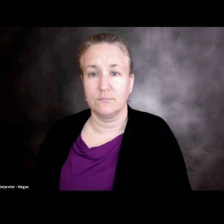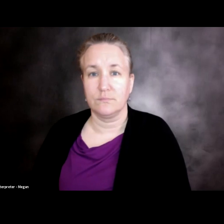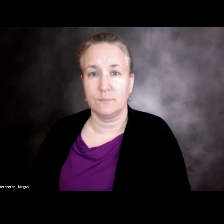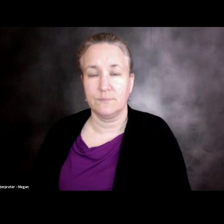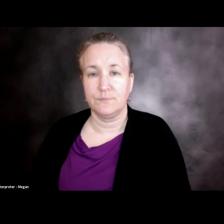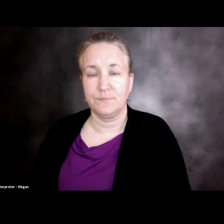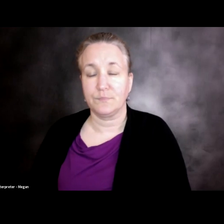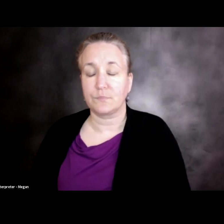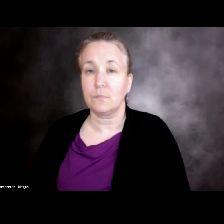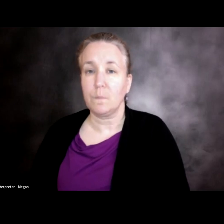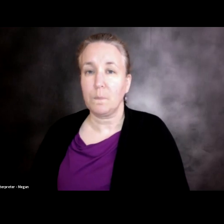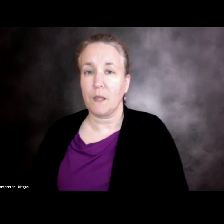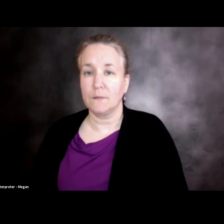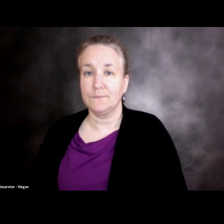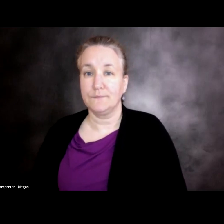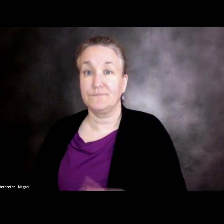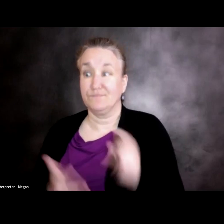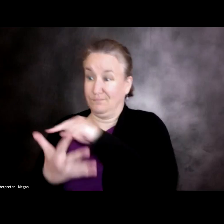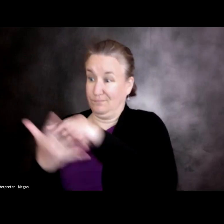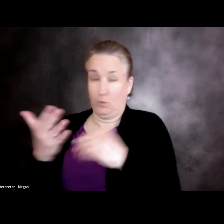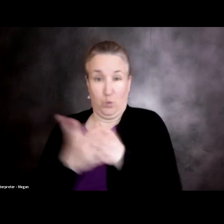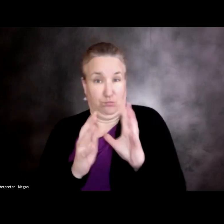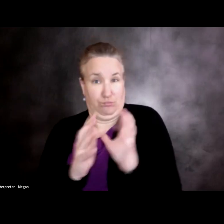Although these new mechanisms existed in order